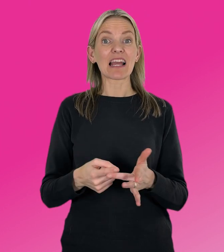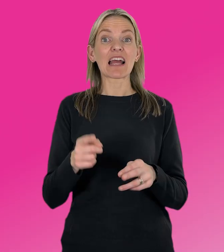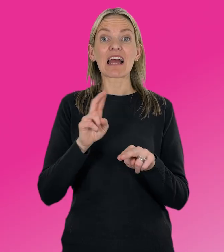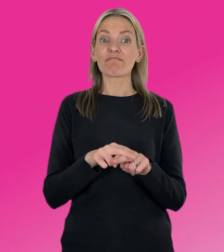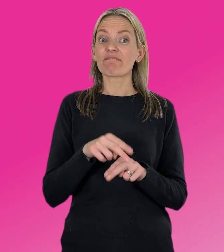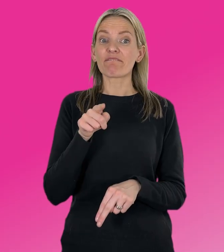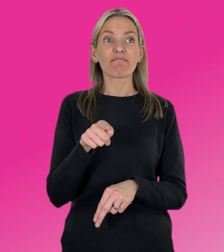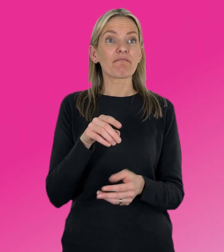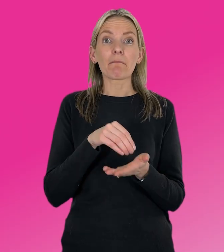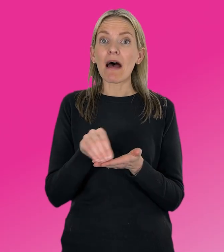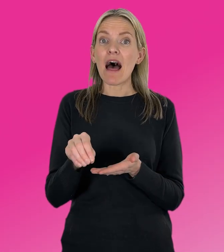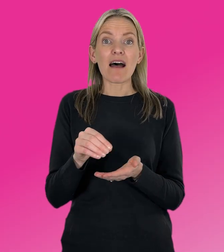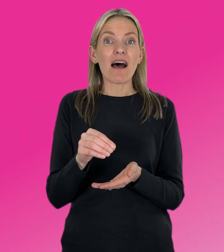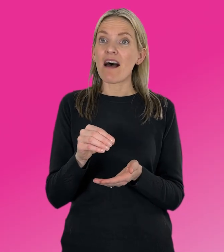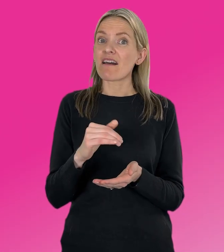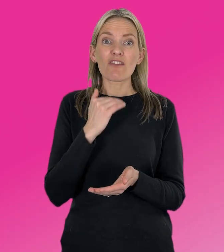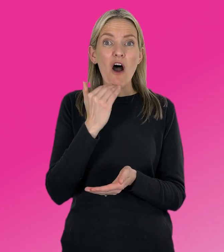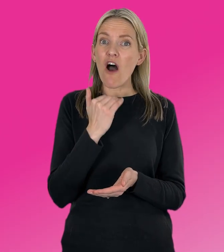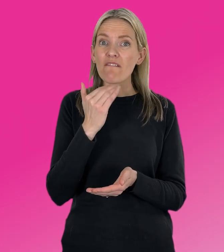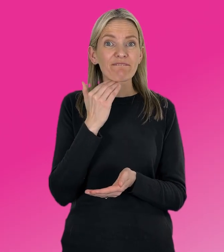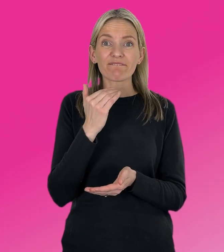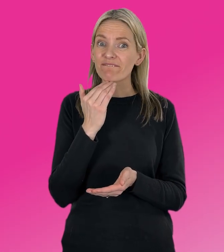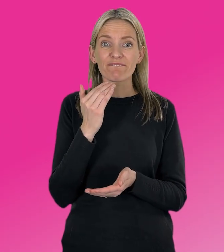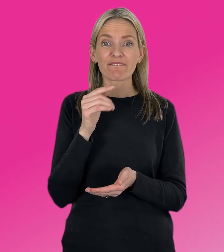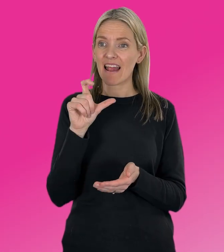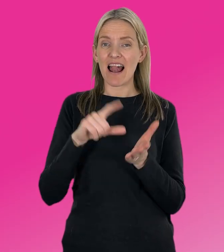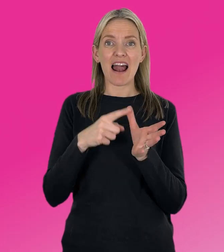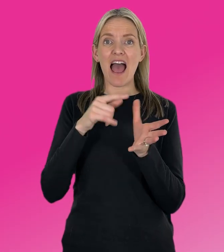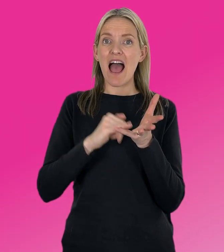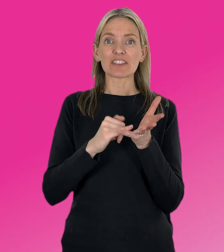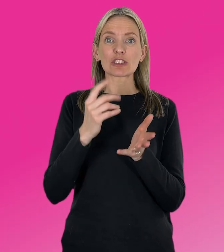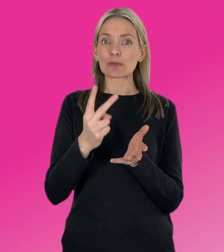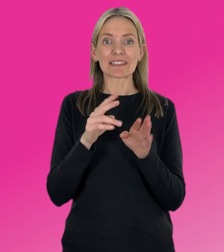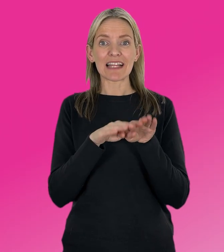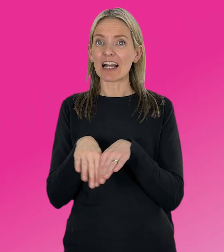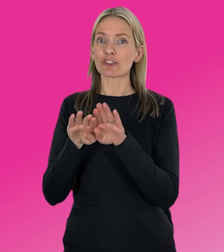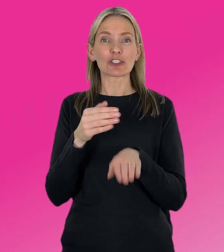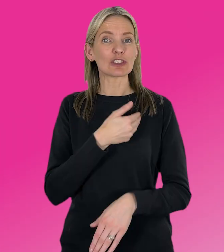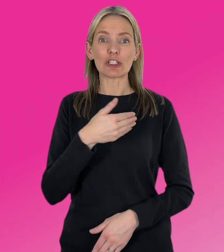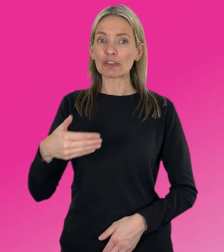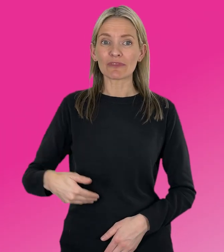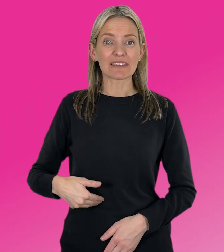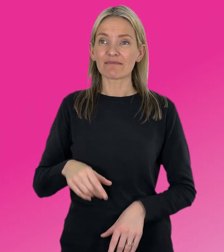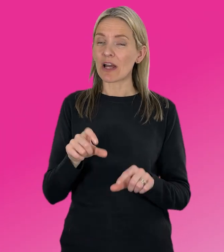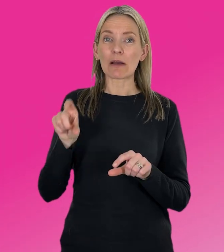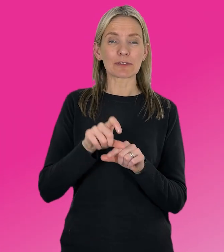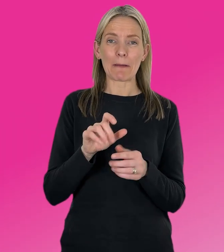If you have not paid enough Class 2 National Insurance contributions,